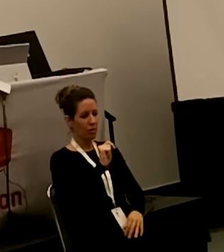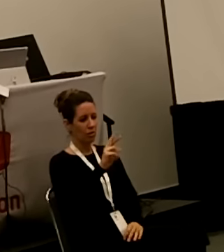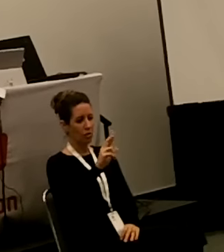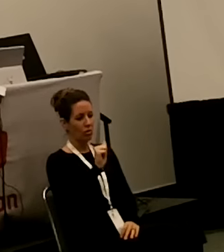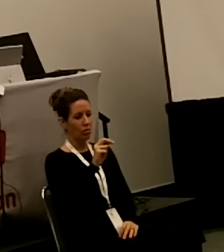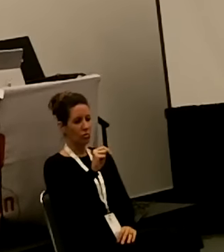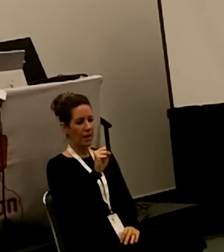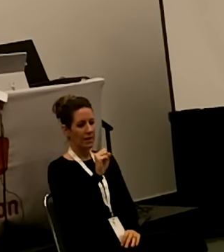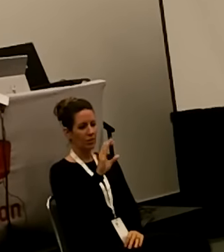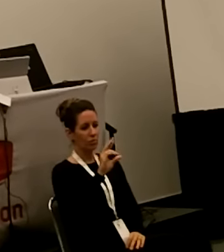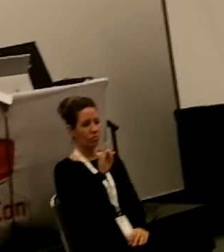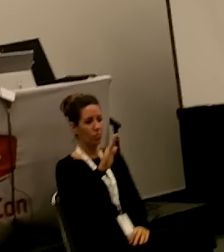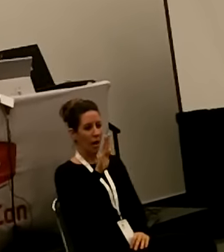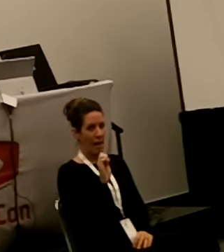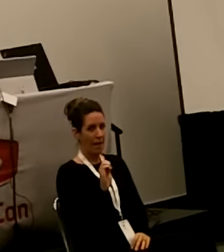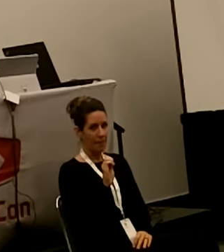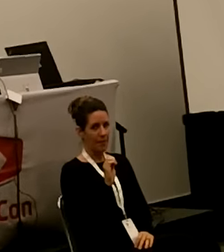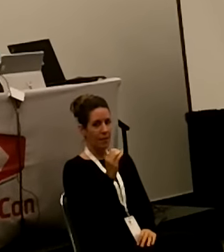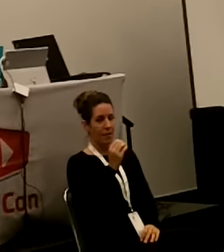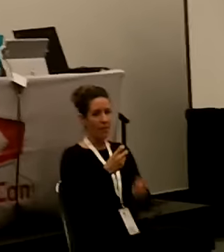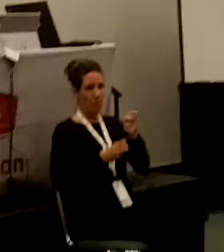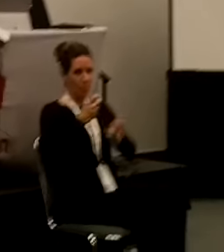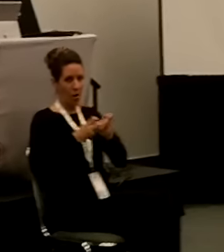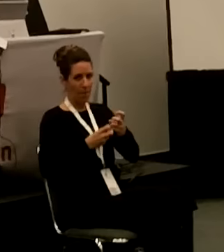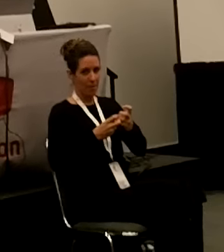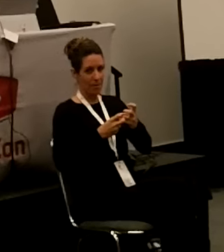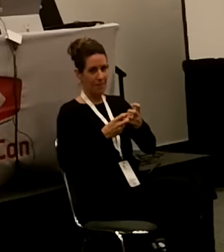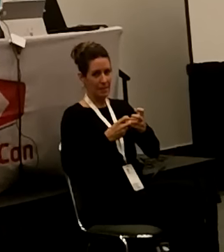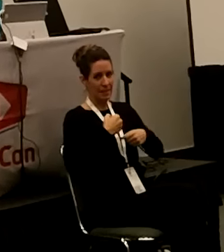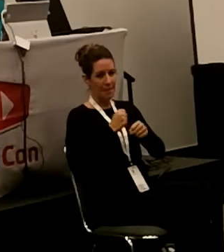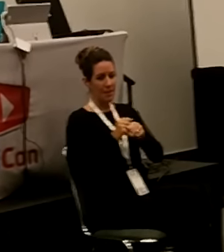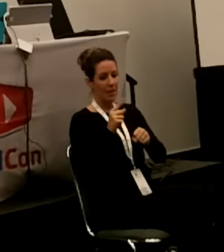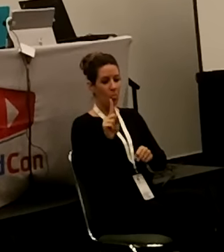that problem where hitting a backspace makes the entire page go away,